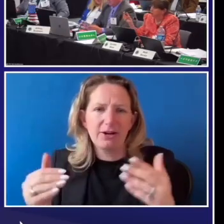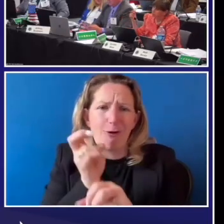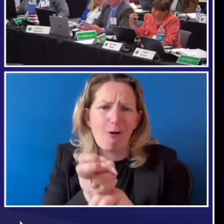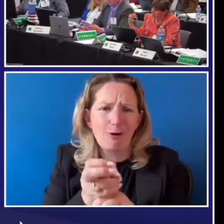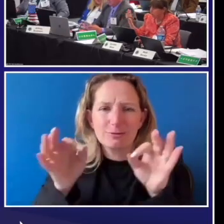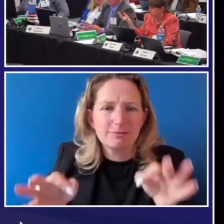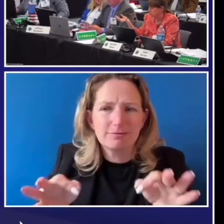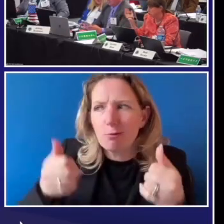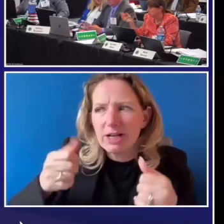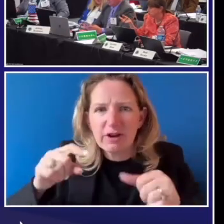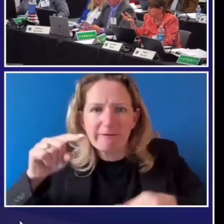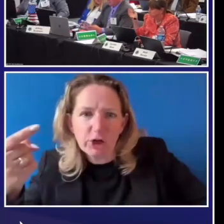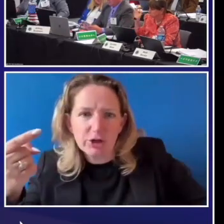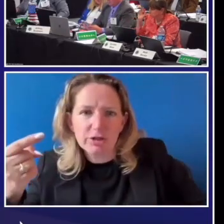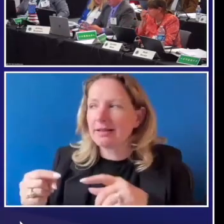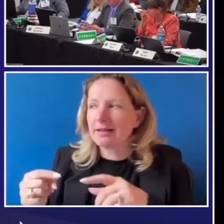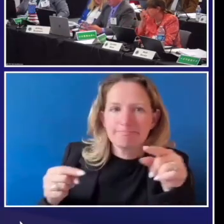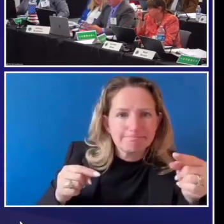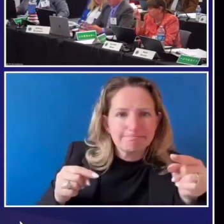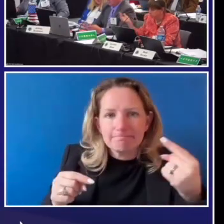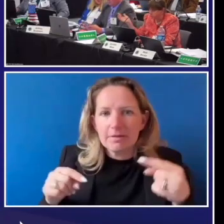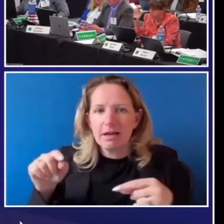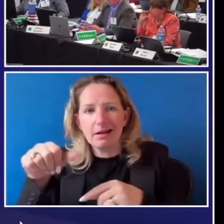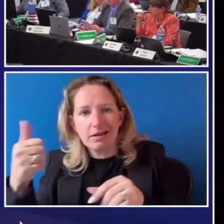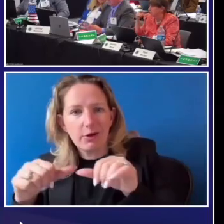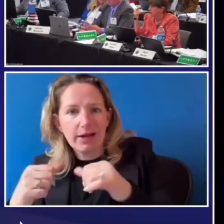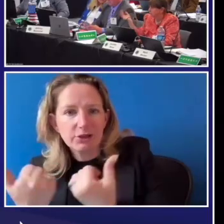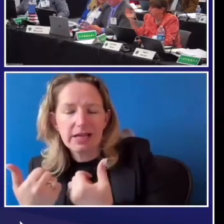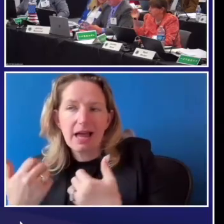agency, usually the health and urban services, has something that says,